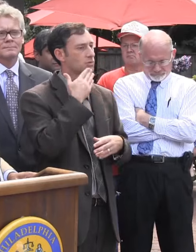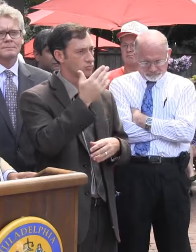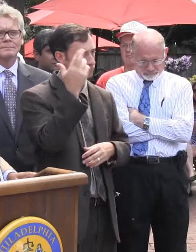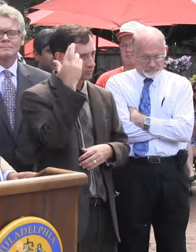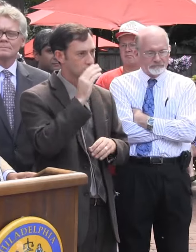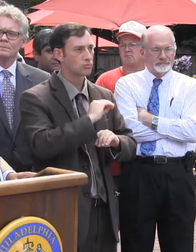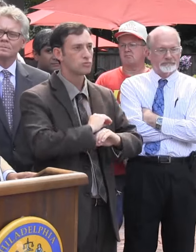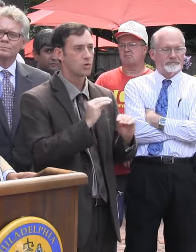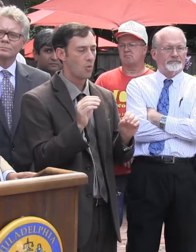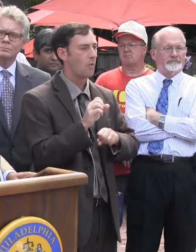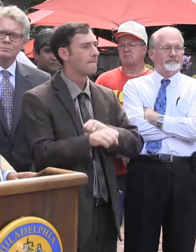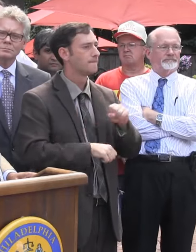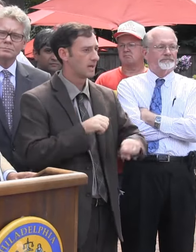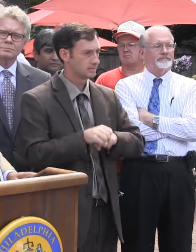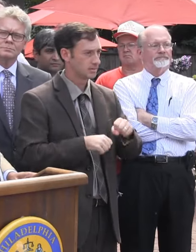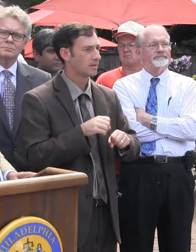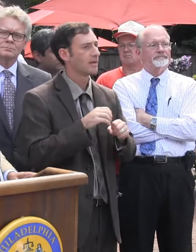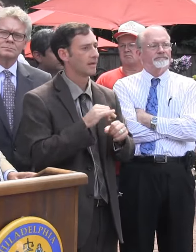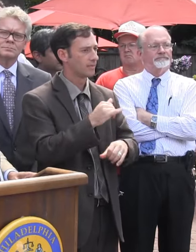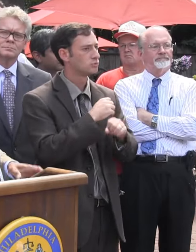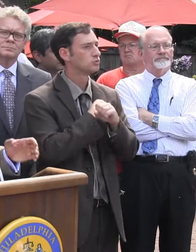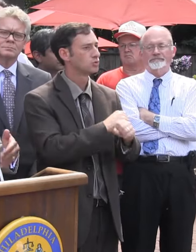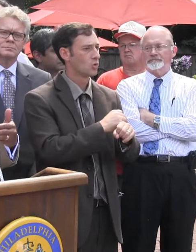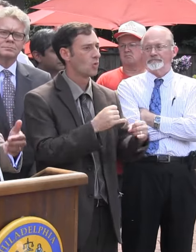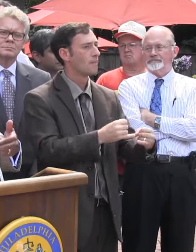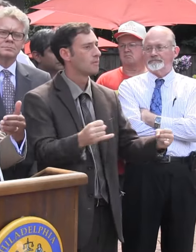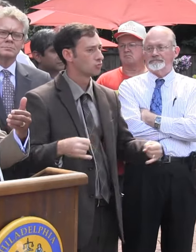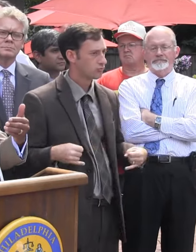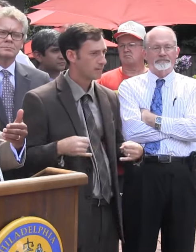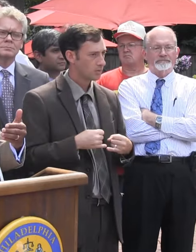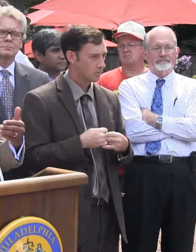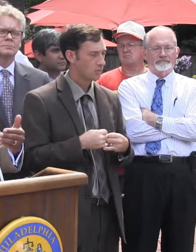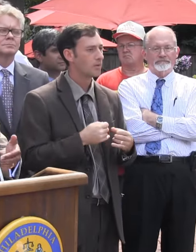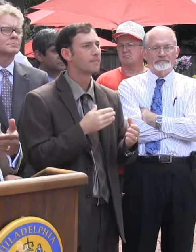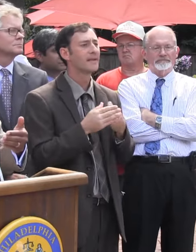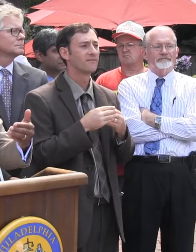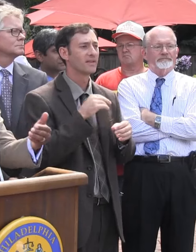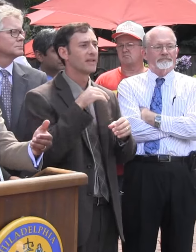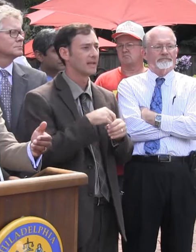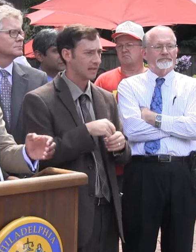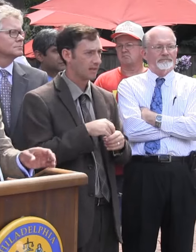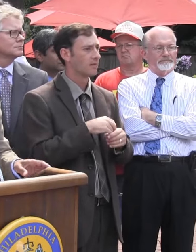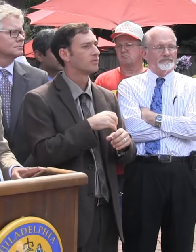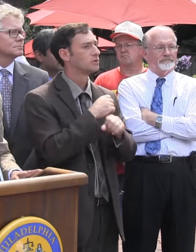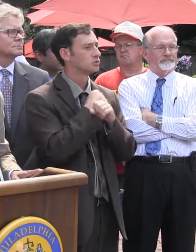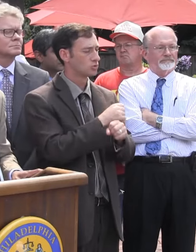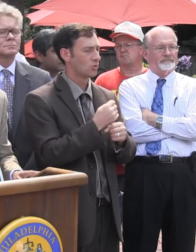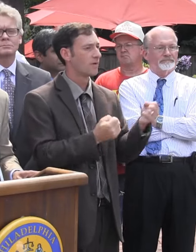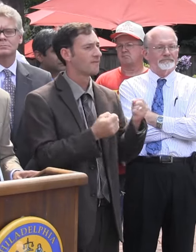no bicycles in the secure perimeter, but even in the secure vehicle perimeter, bicycles